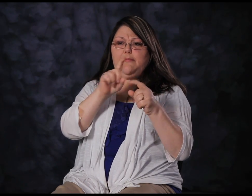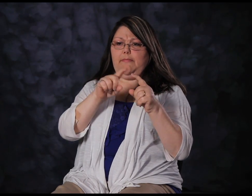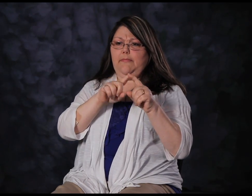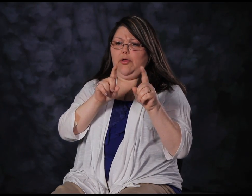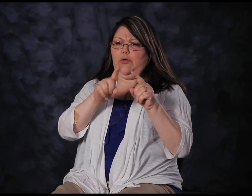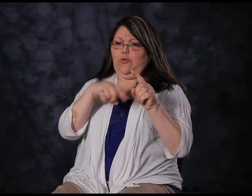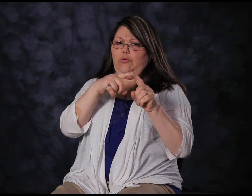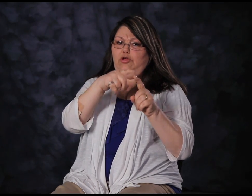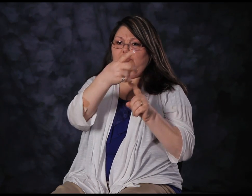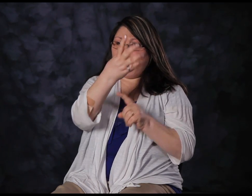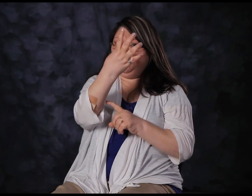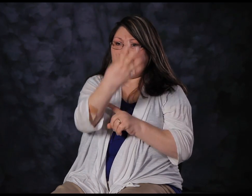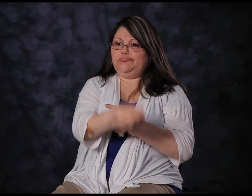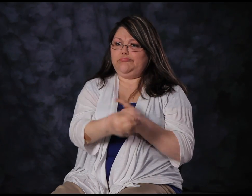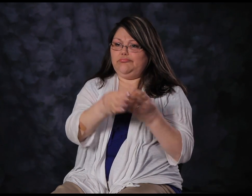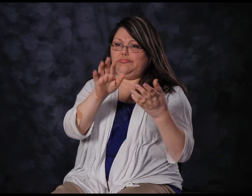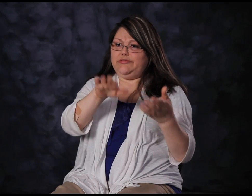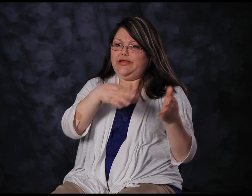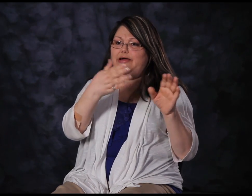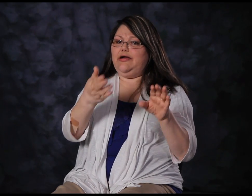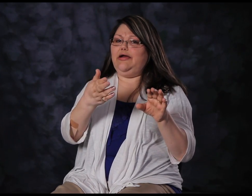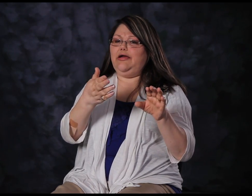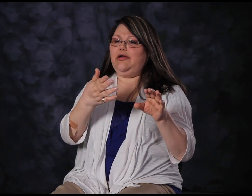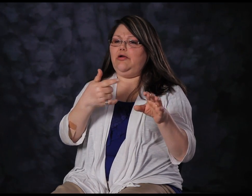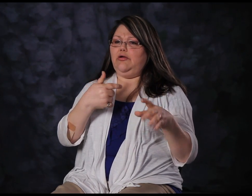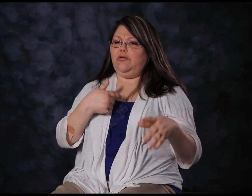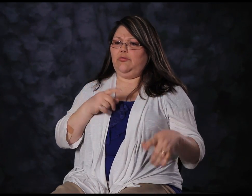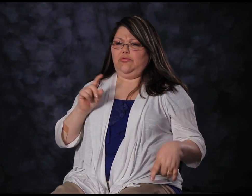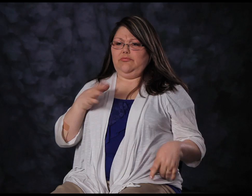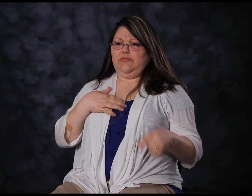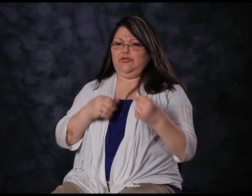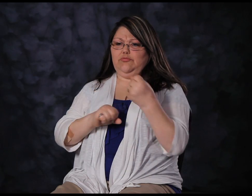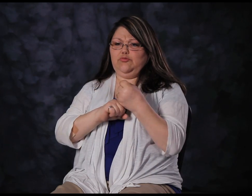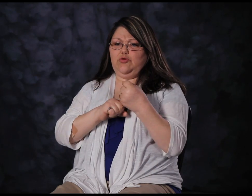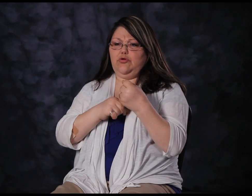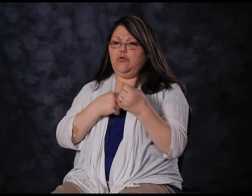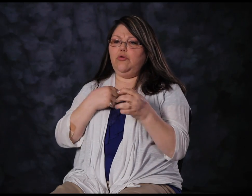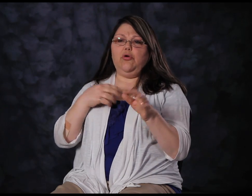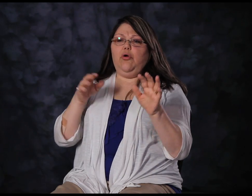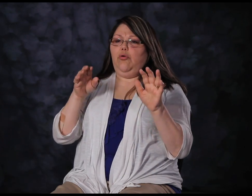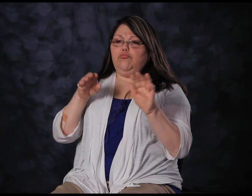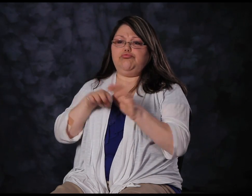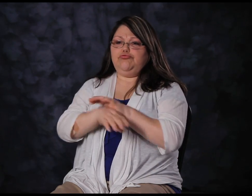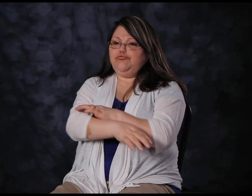When she was gone out of my life, I felt like I had no support. I felt hopeless.